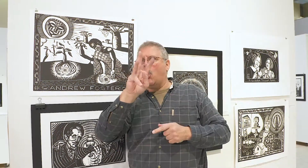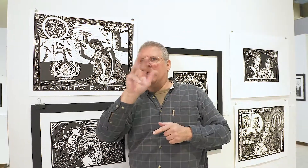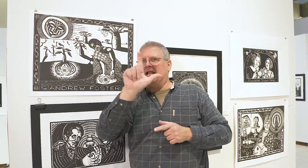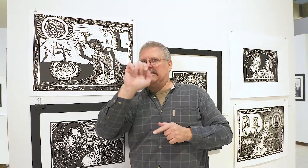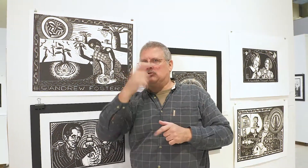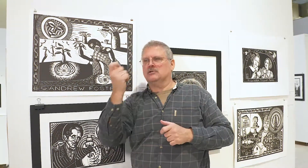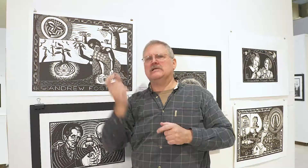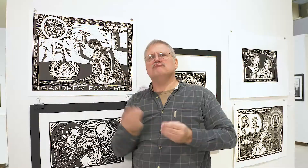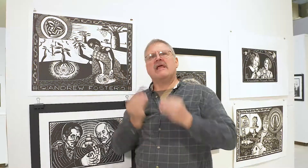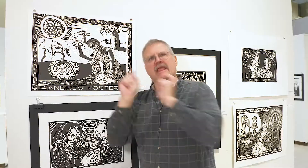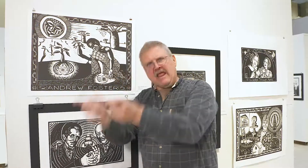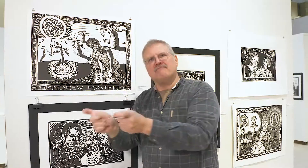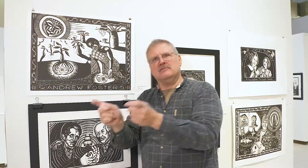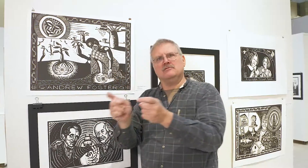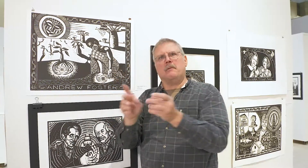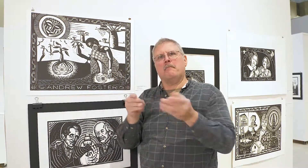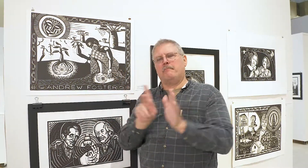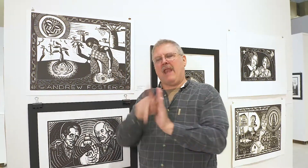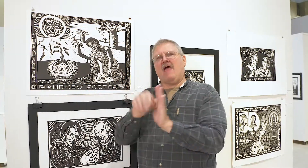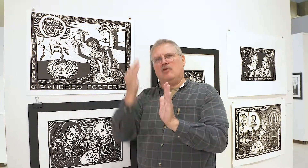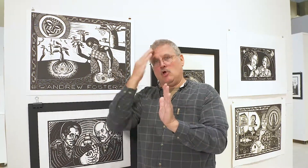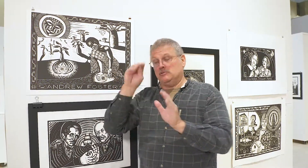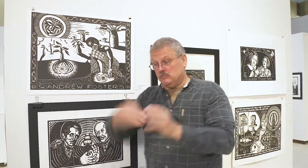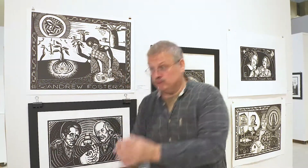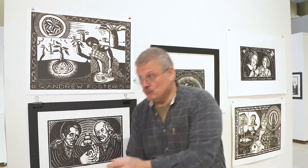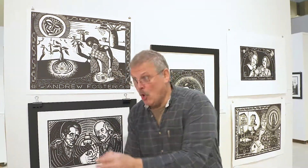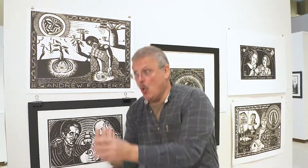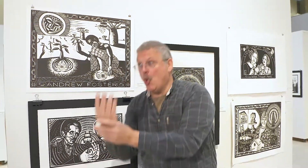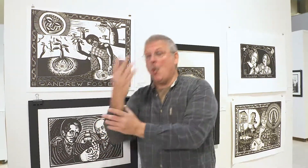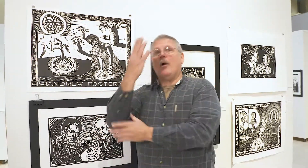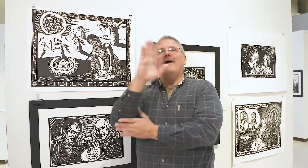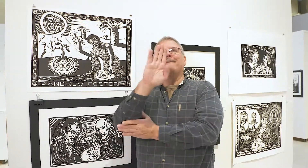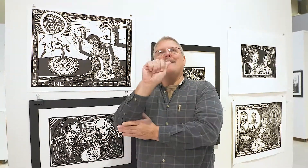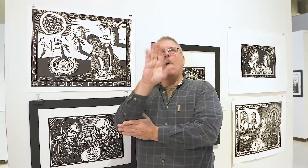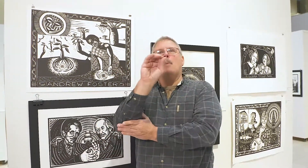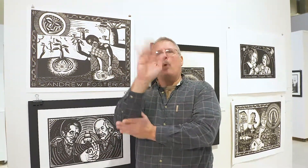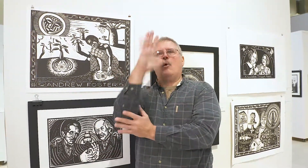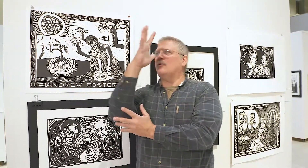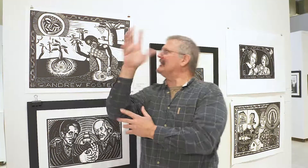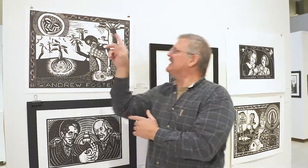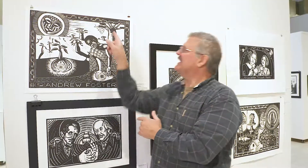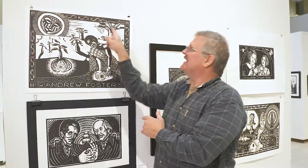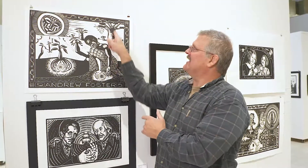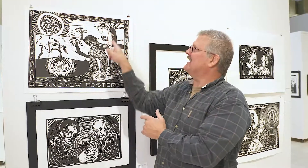This symbol here represents knowledge. It was given as a gift, planted, and grew into a baobab tree.